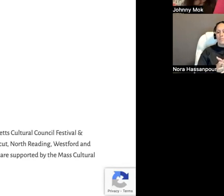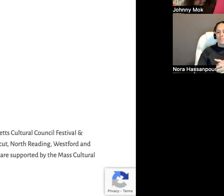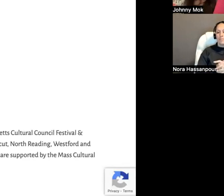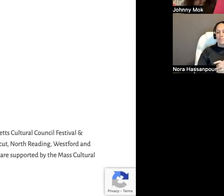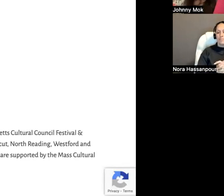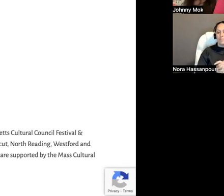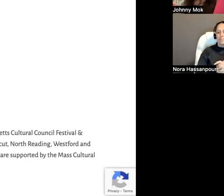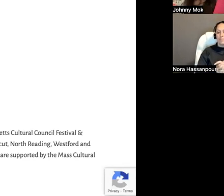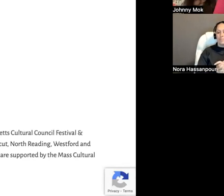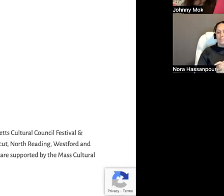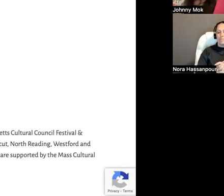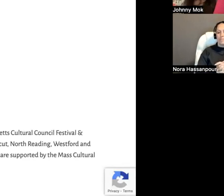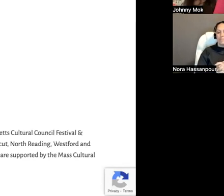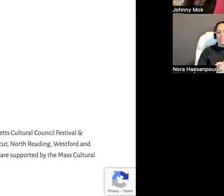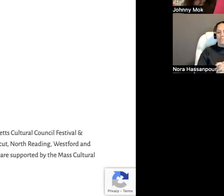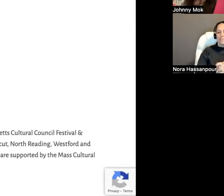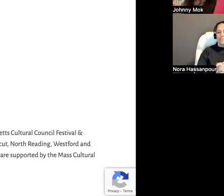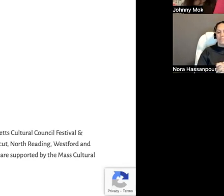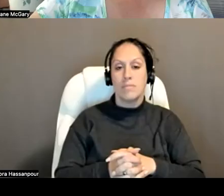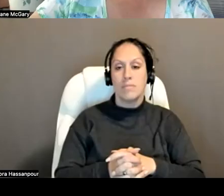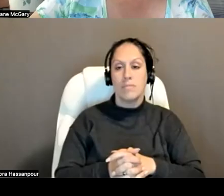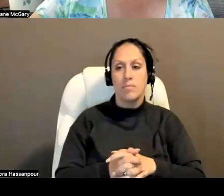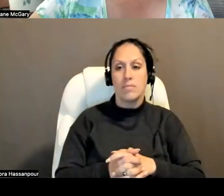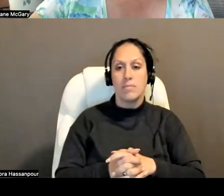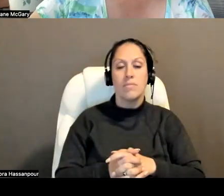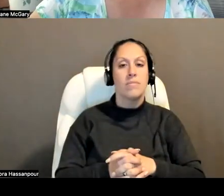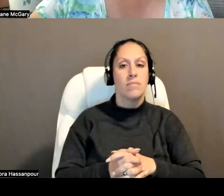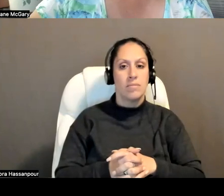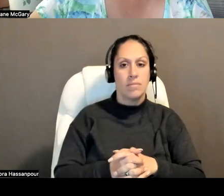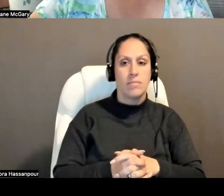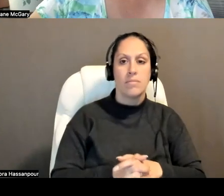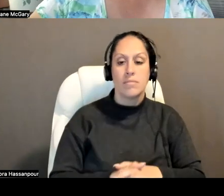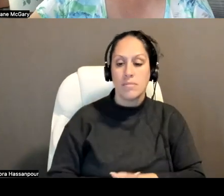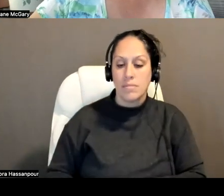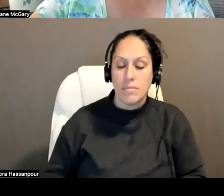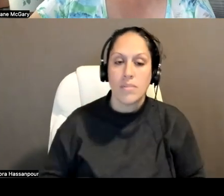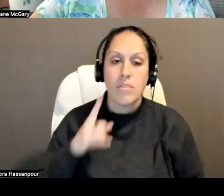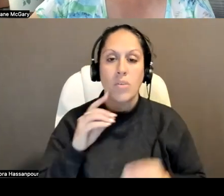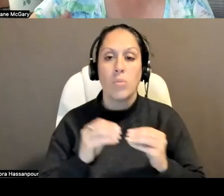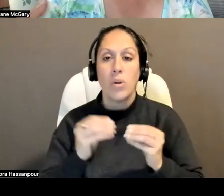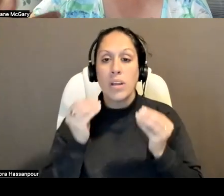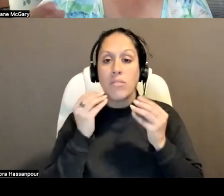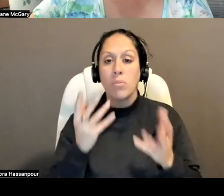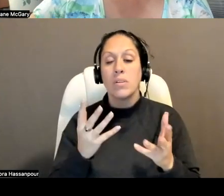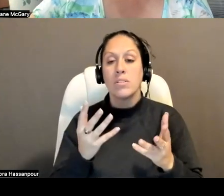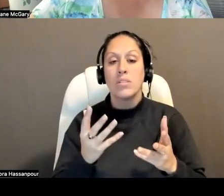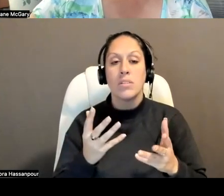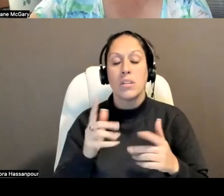Massachusetts Cultural Council, a state agency. For more information about this and